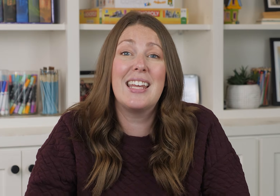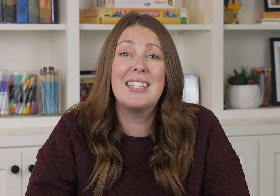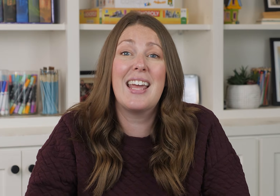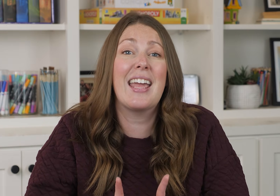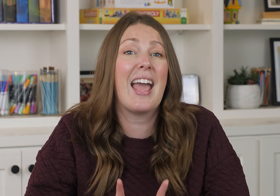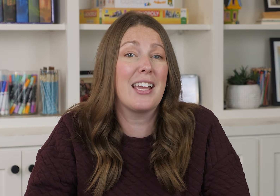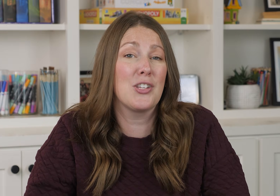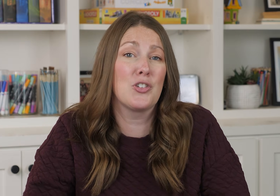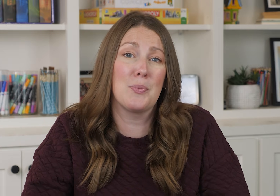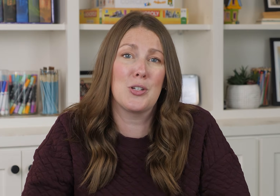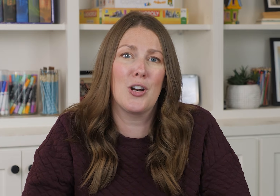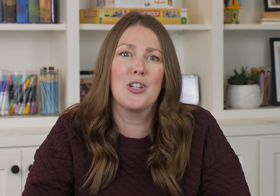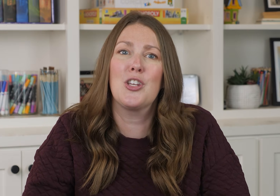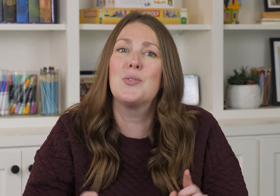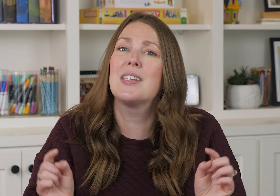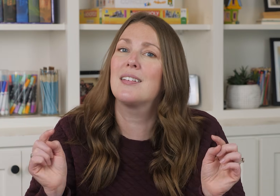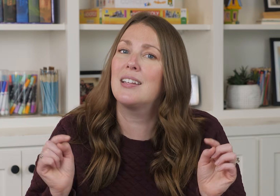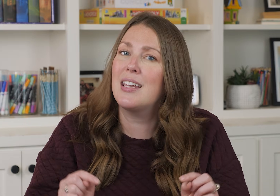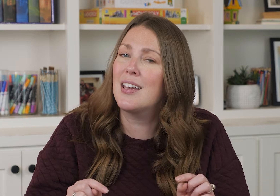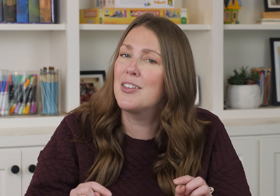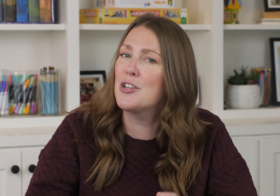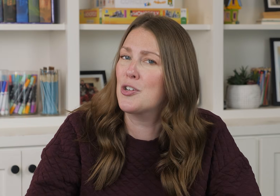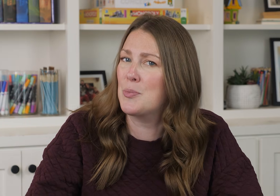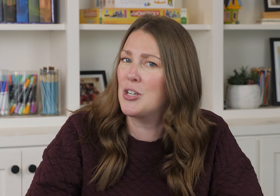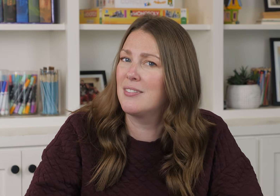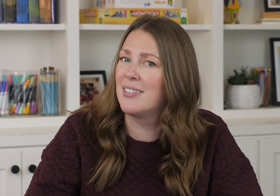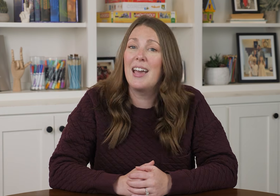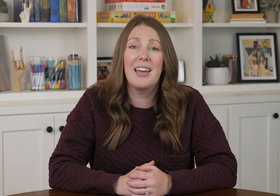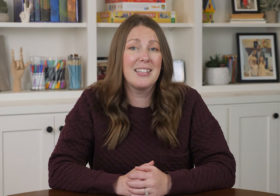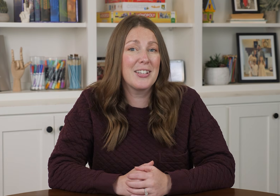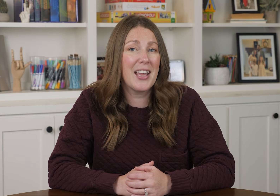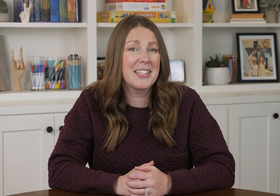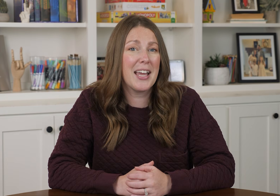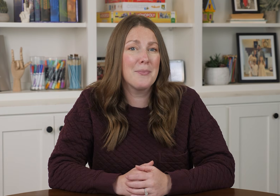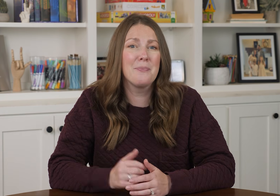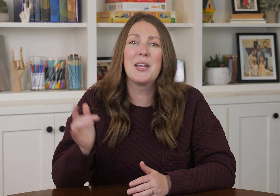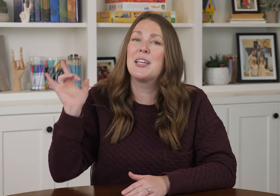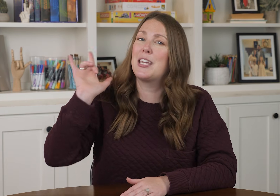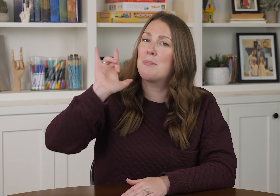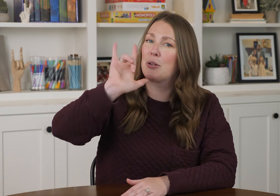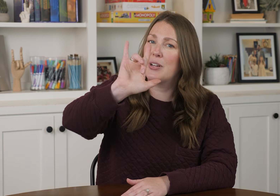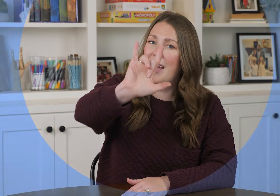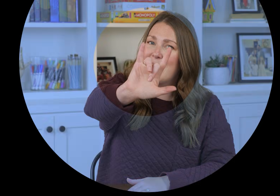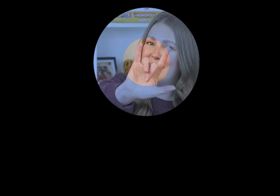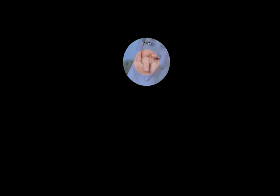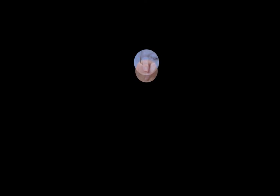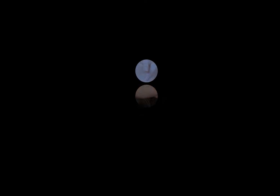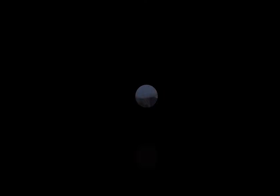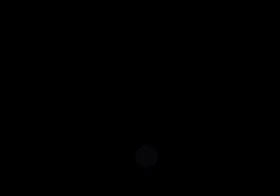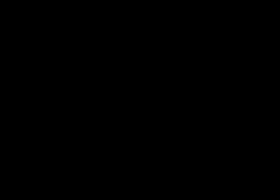10day ASL jump start using the link in the description. And until next time, keep learning how to sign.